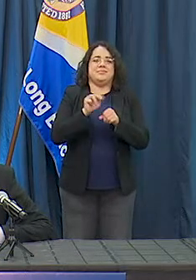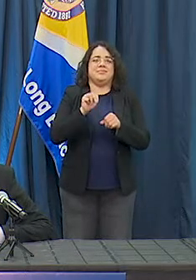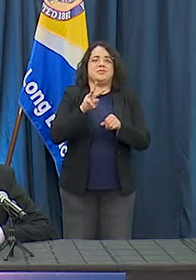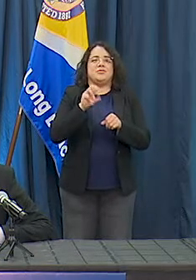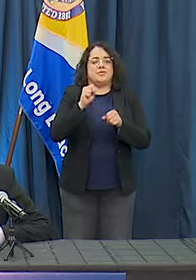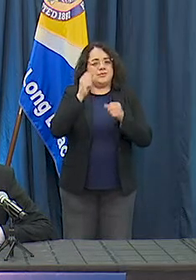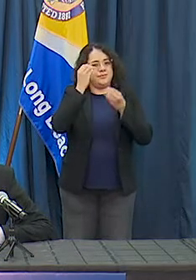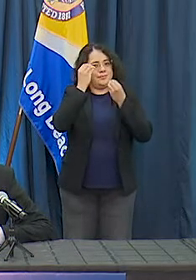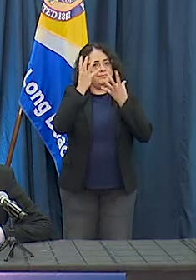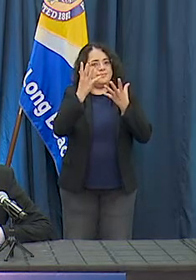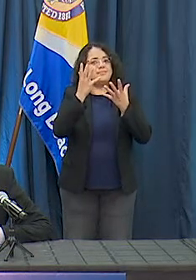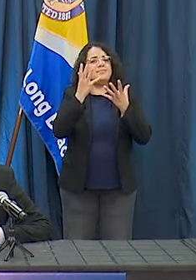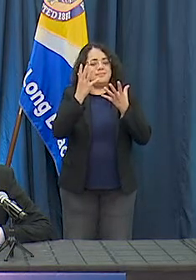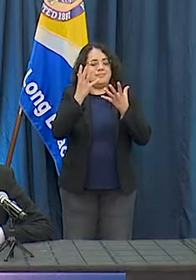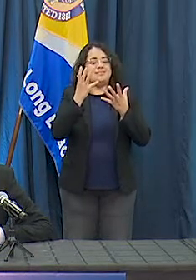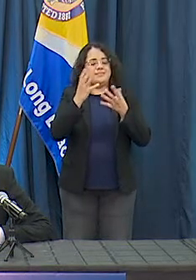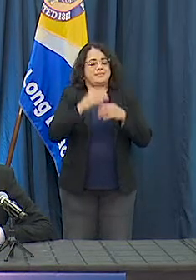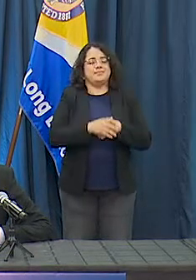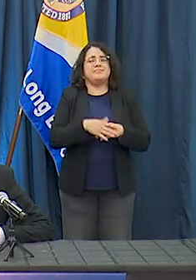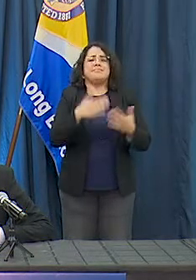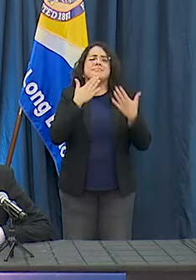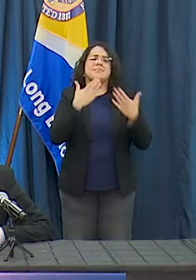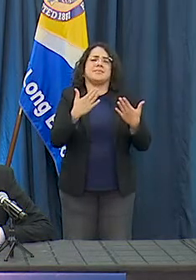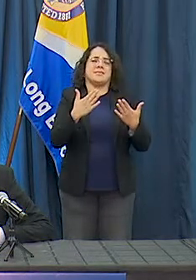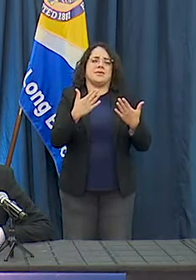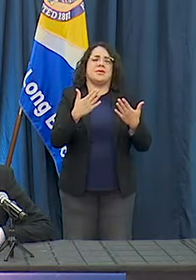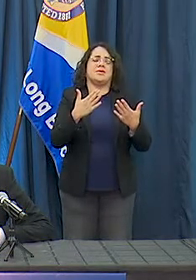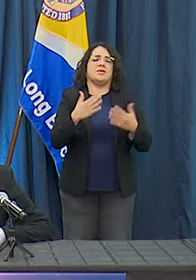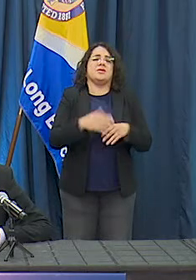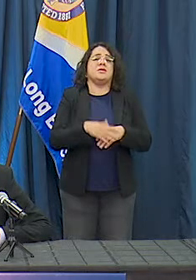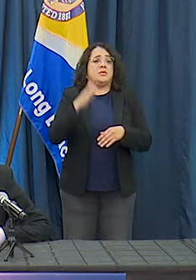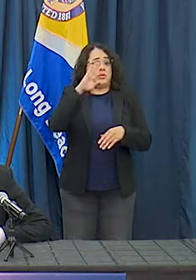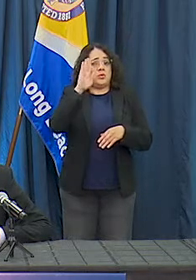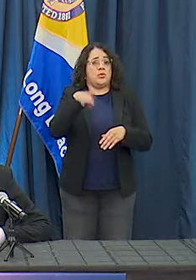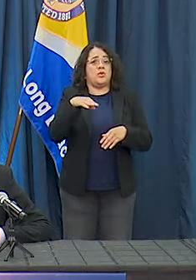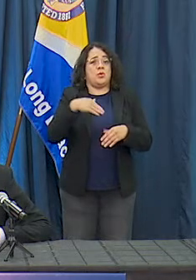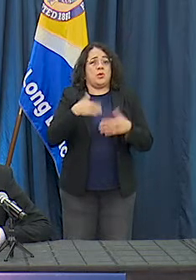want to thank everyone, we do our briefings of course every single Monday,